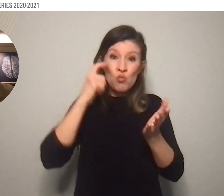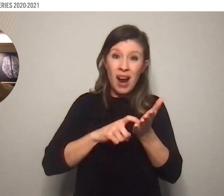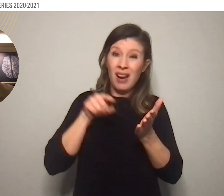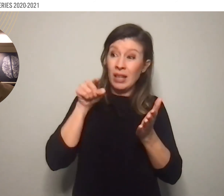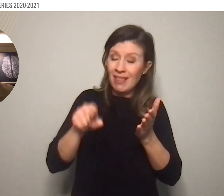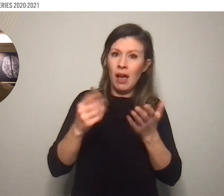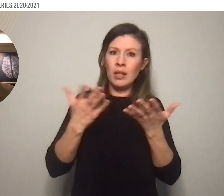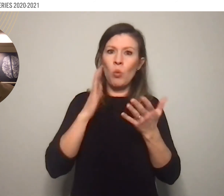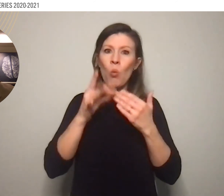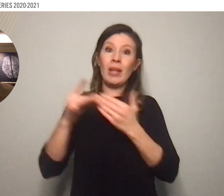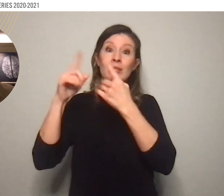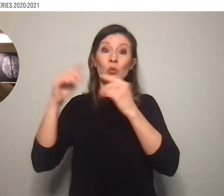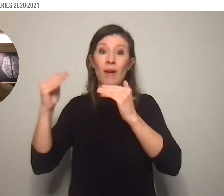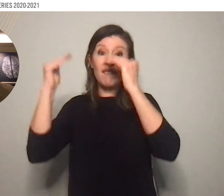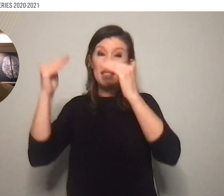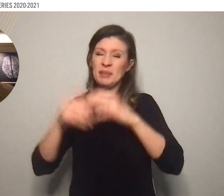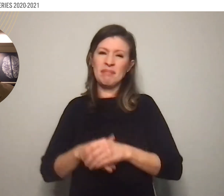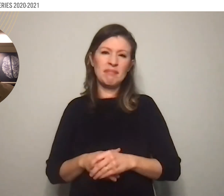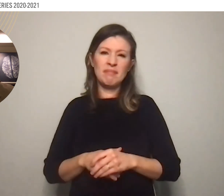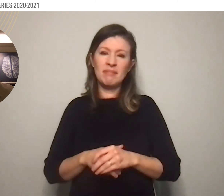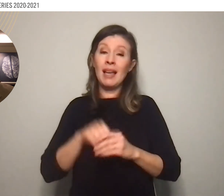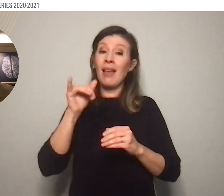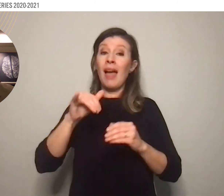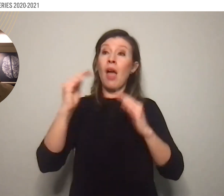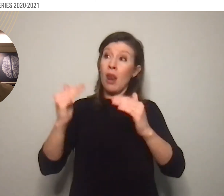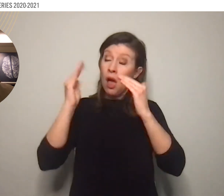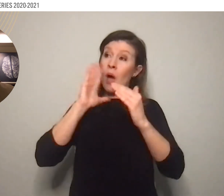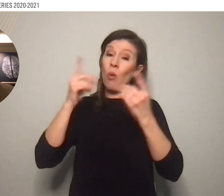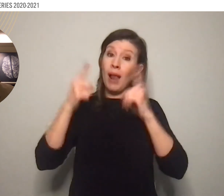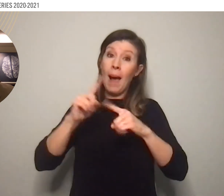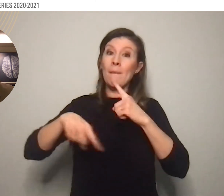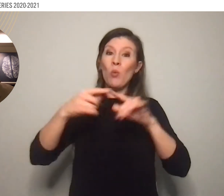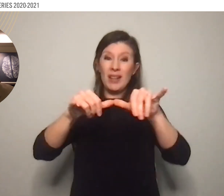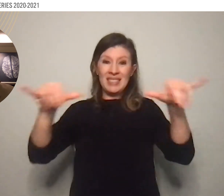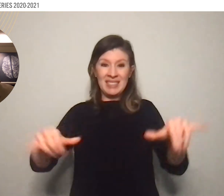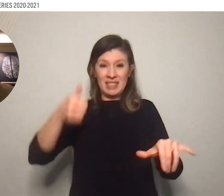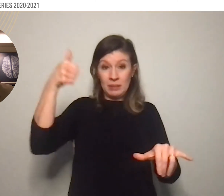That will only change when, when the system itself becomes de-homogenized. So, um...